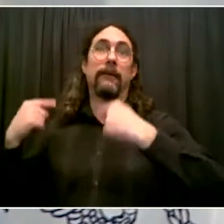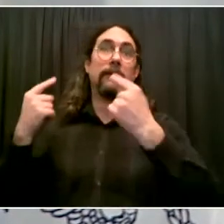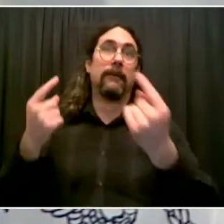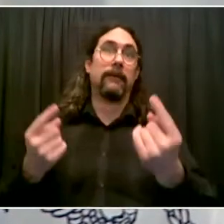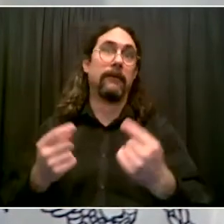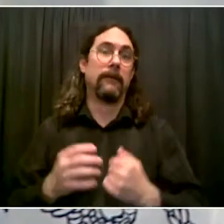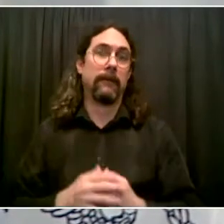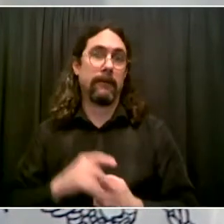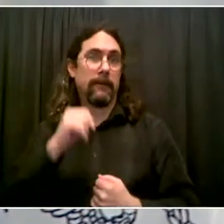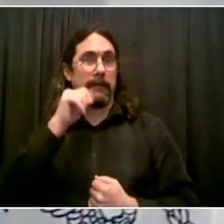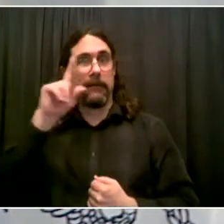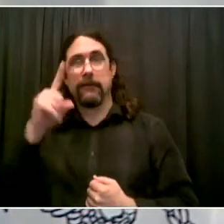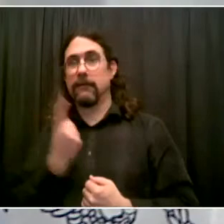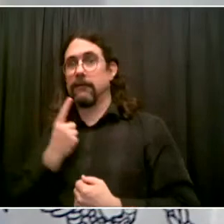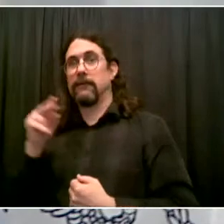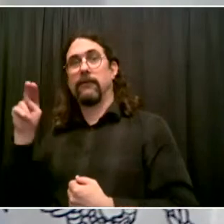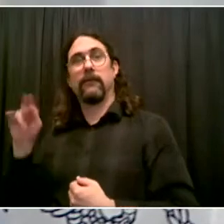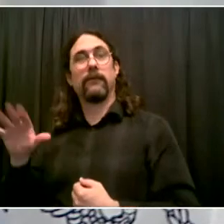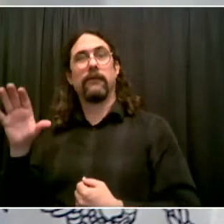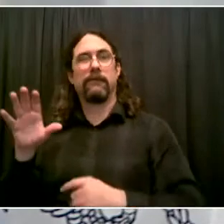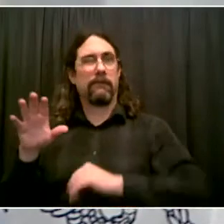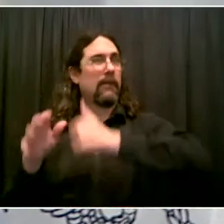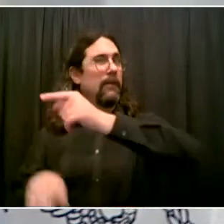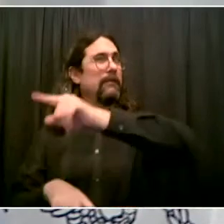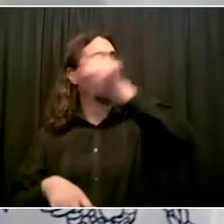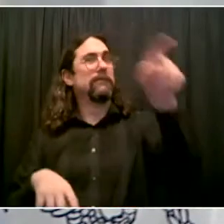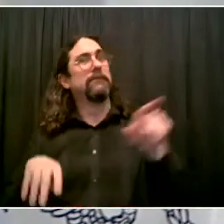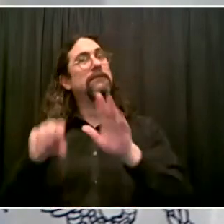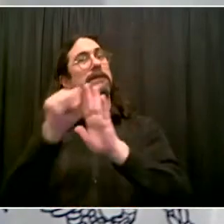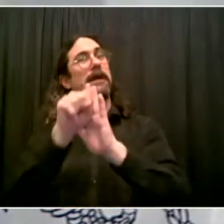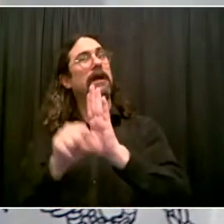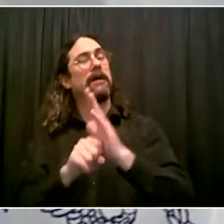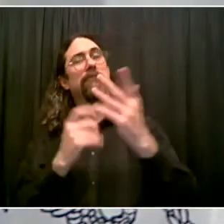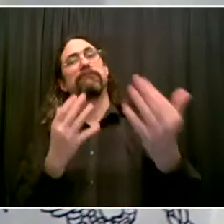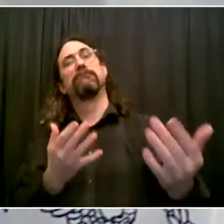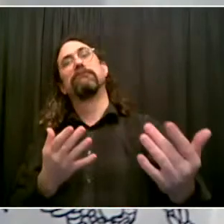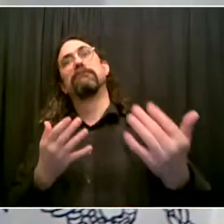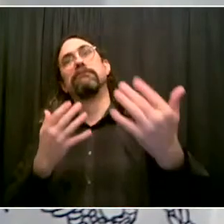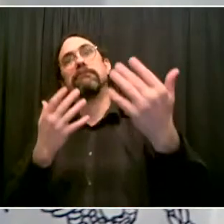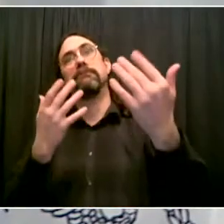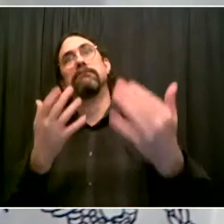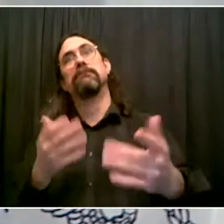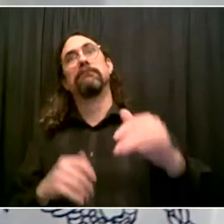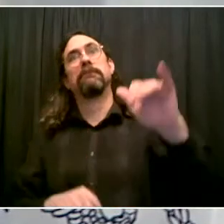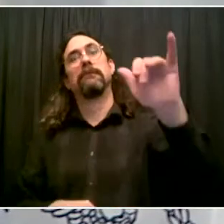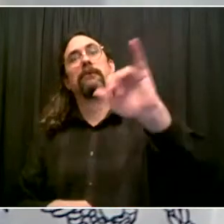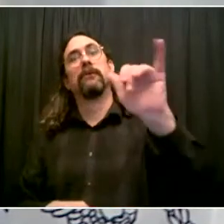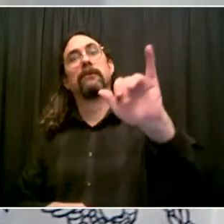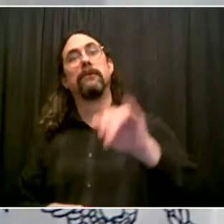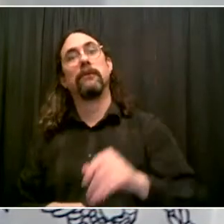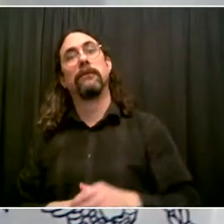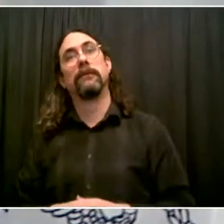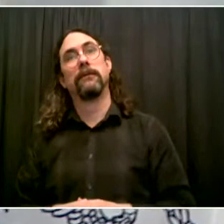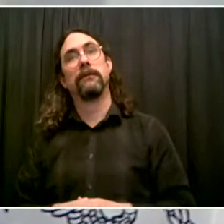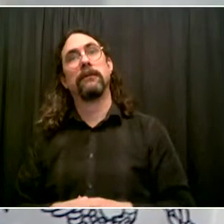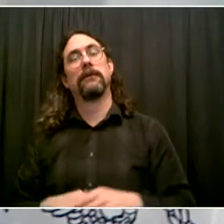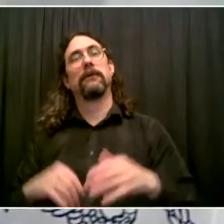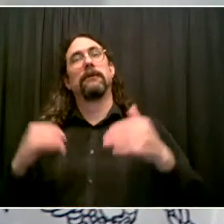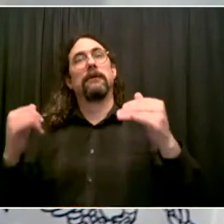FAIRNESS AND JUSTICE BECAUSE THE MONEY THAT NEW YORK CITY WAS SUPPOSED TO GET AND OTHER CITIES IN OTHER PARTS OF THE STATE NEVER REALLYL